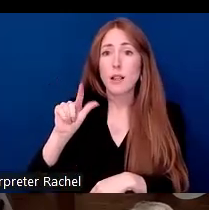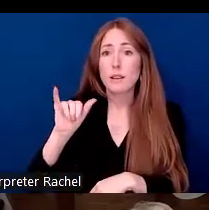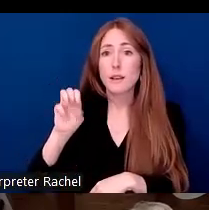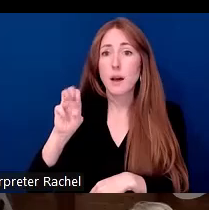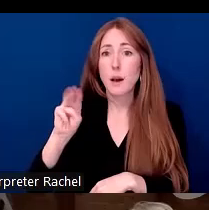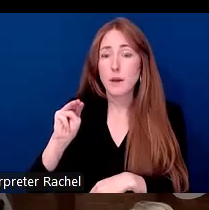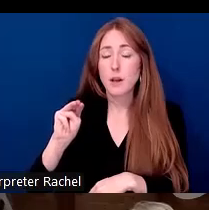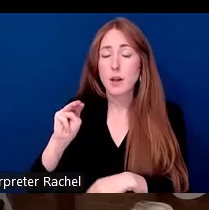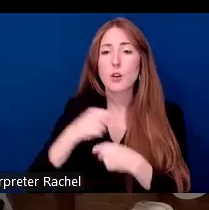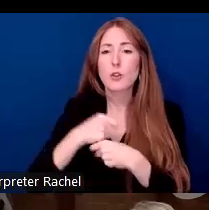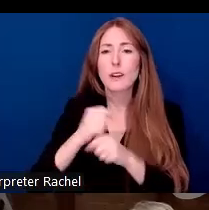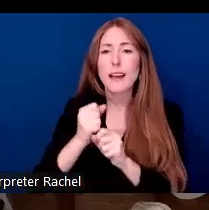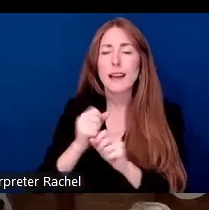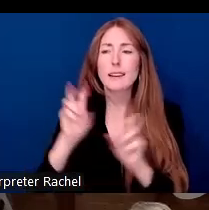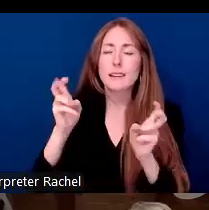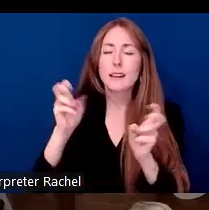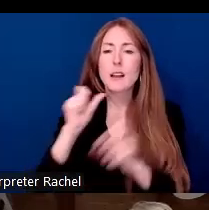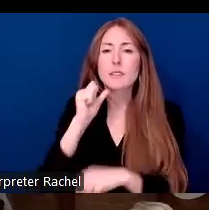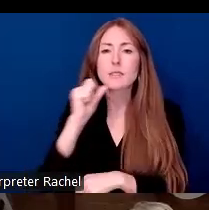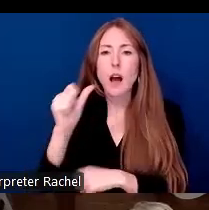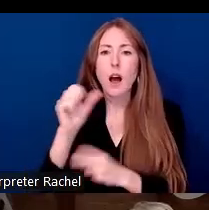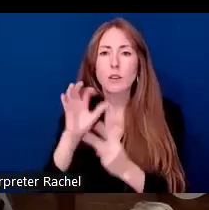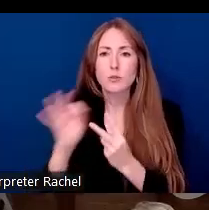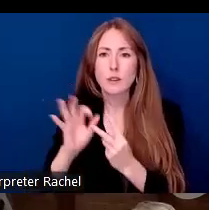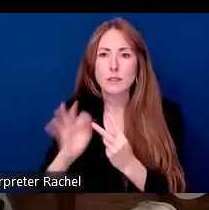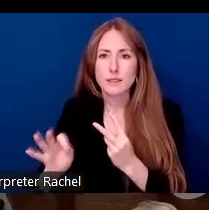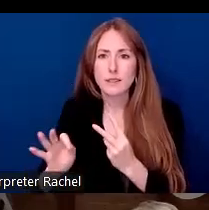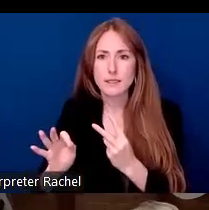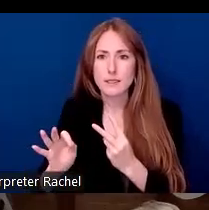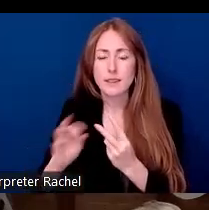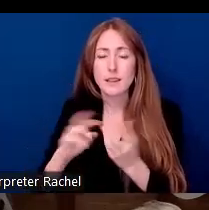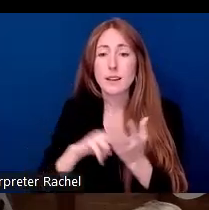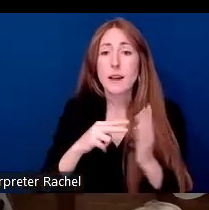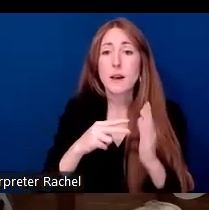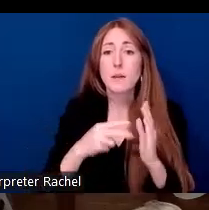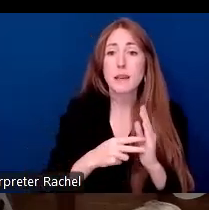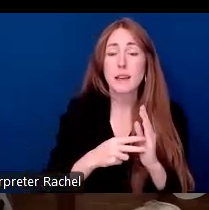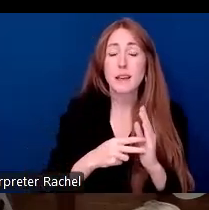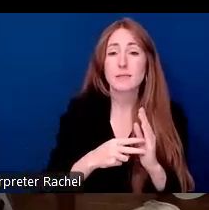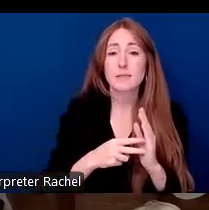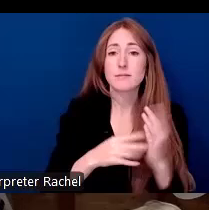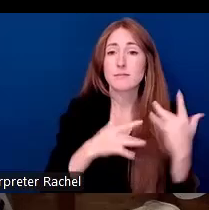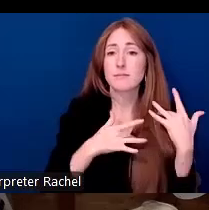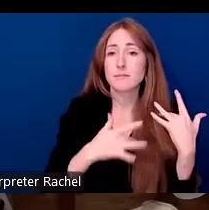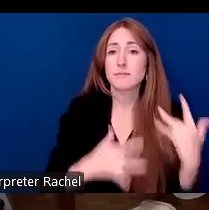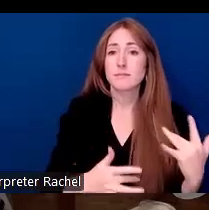such that access for historically underserved northern and rural communities and families were